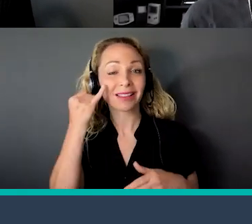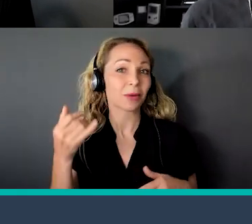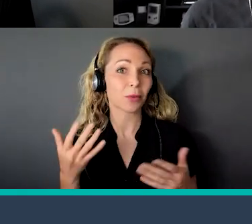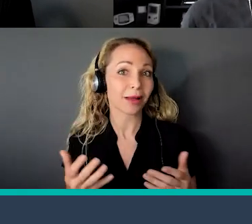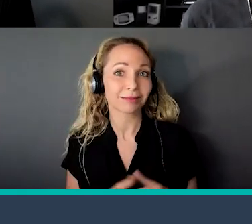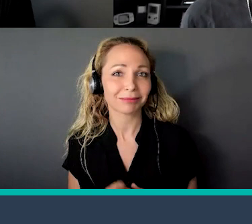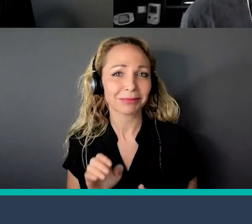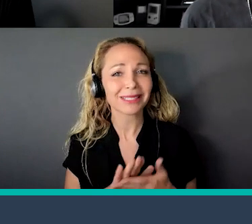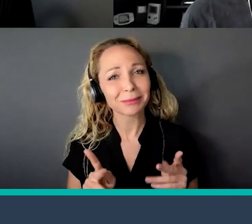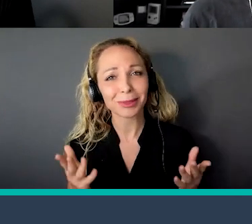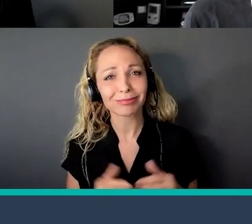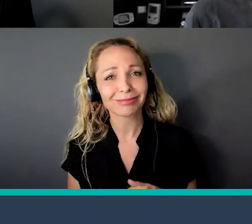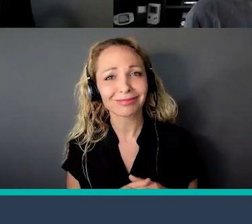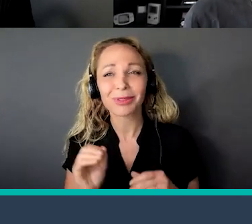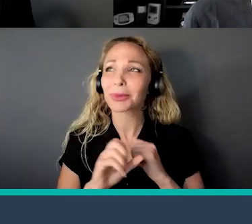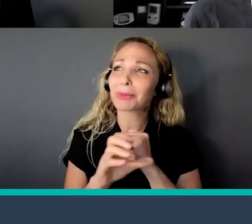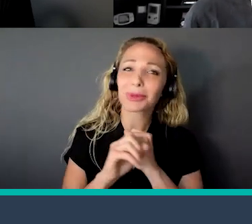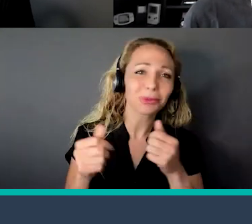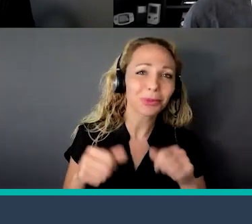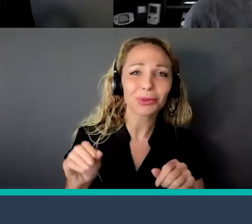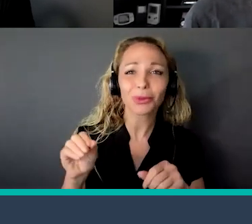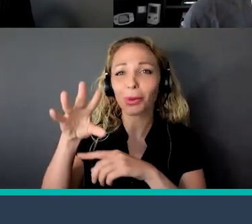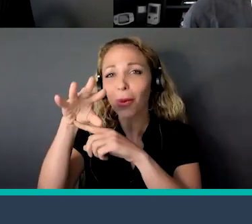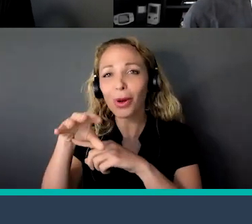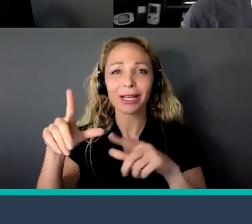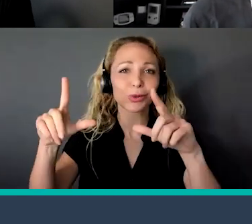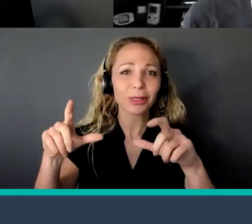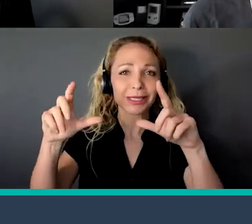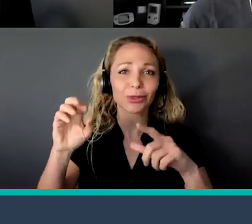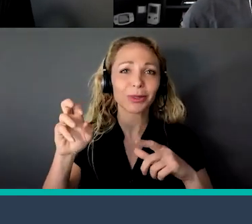BASICALLY BE NICE TO PEOPLE AND NO RECORDINGS, BE NICE.